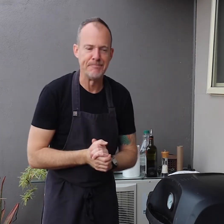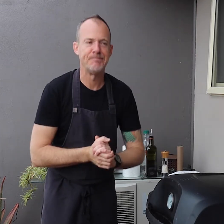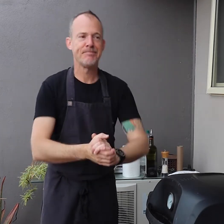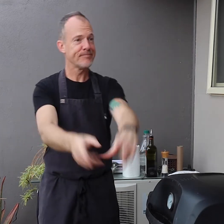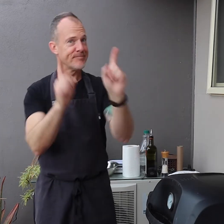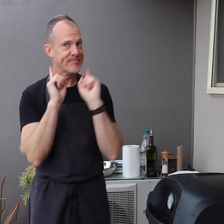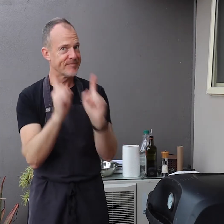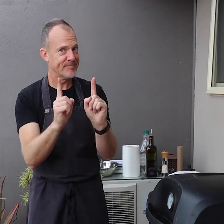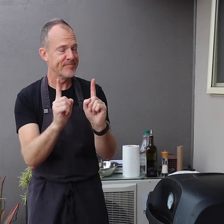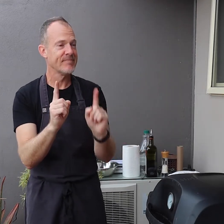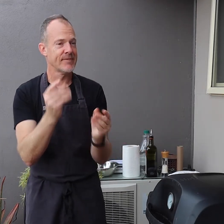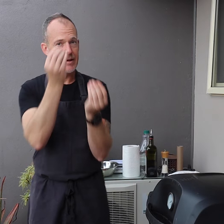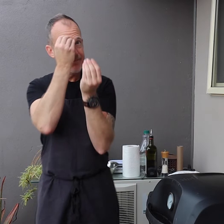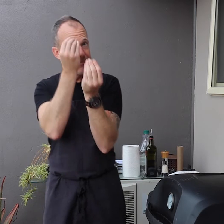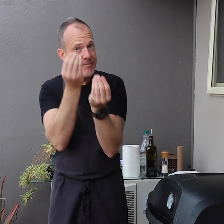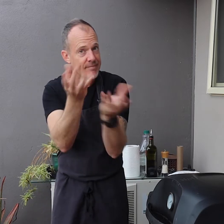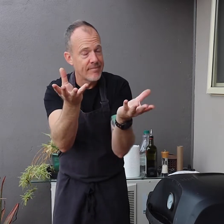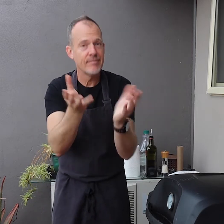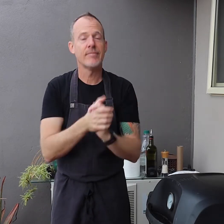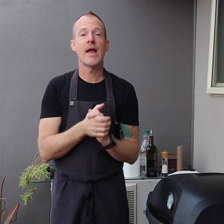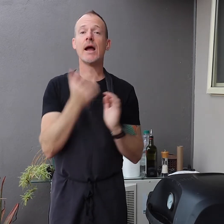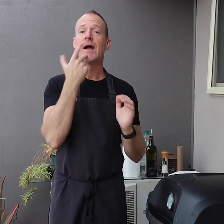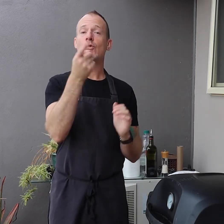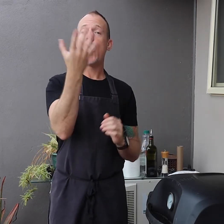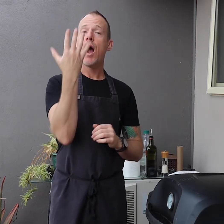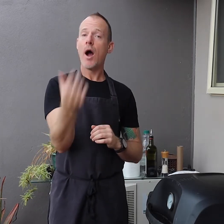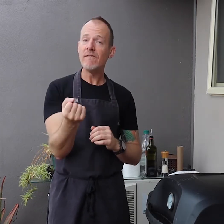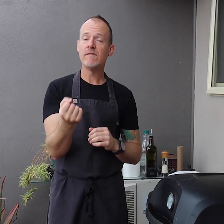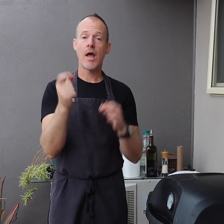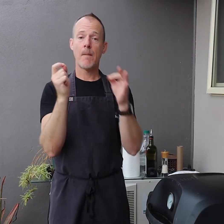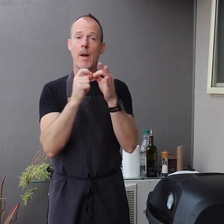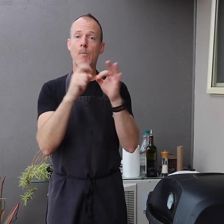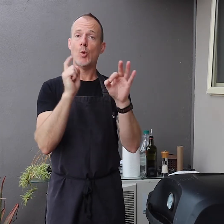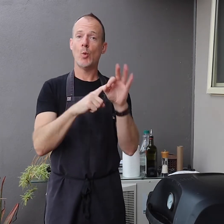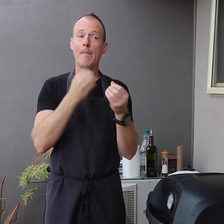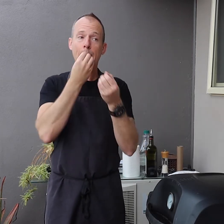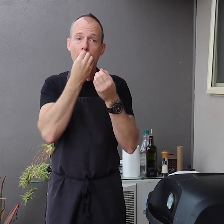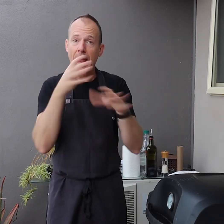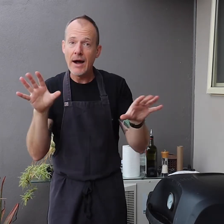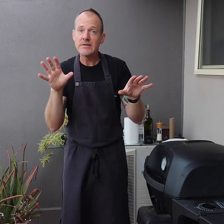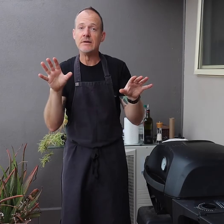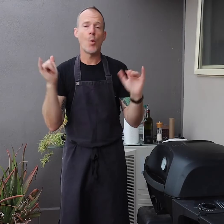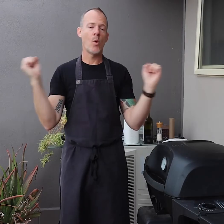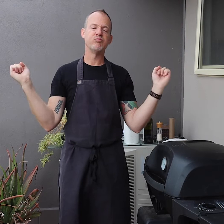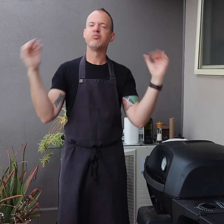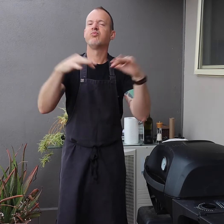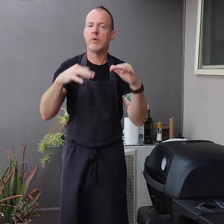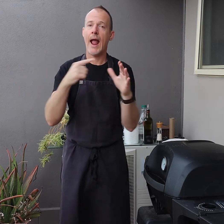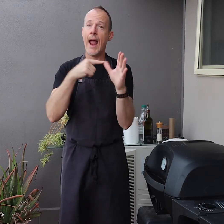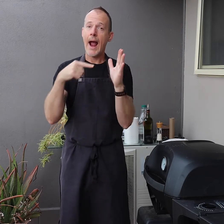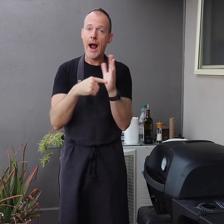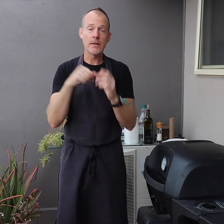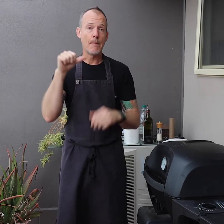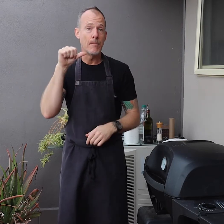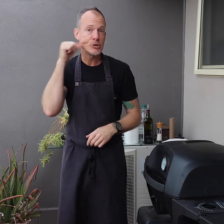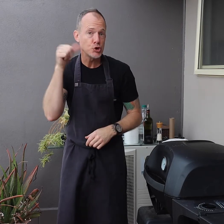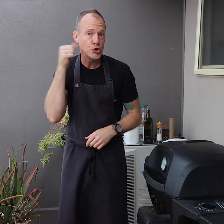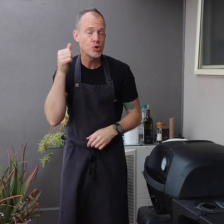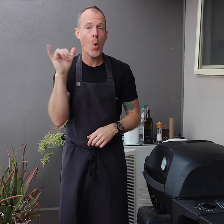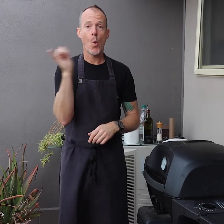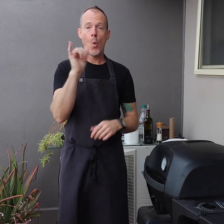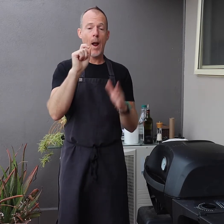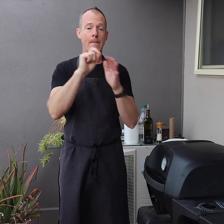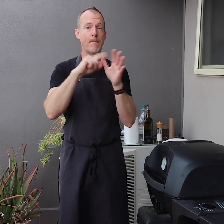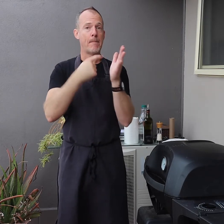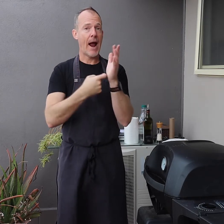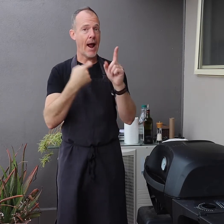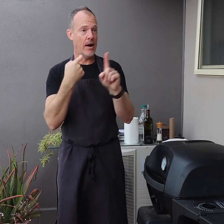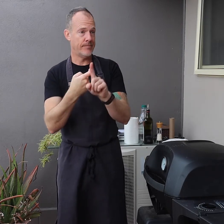However, please keep in mind, if you are having a BBQ party either at the beach or a park,